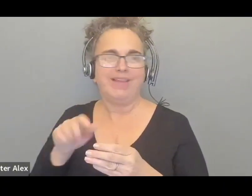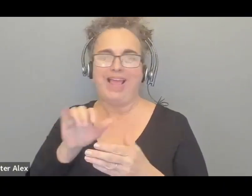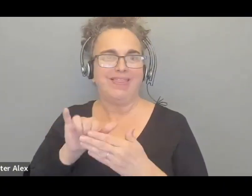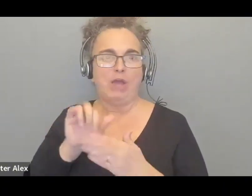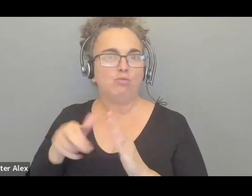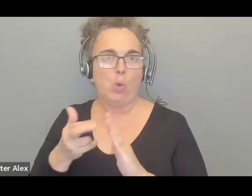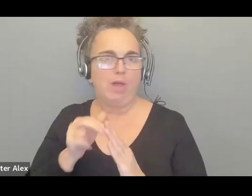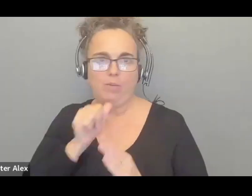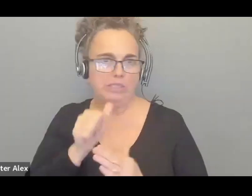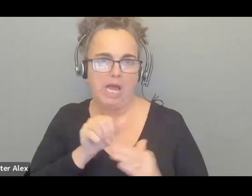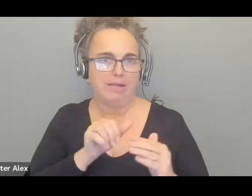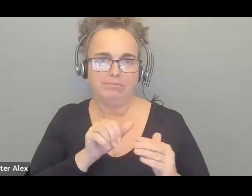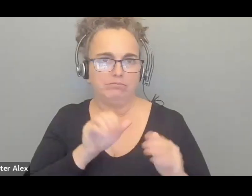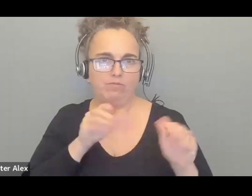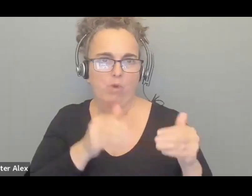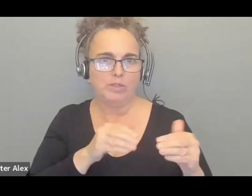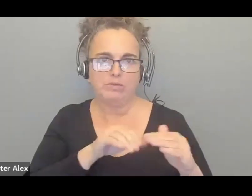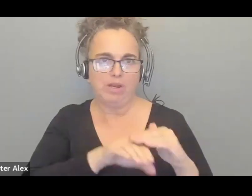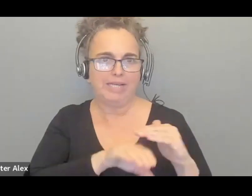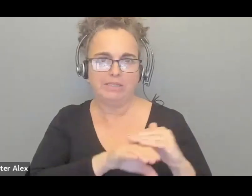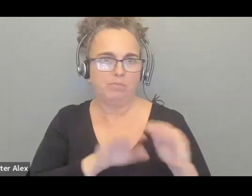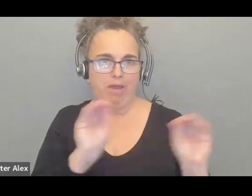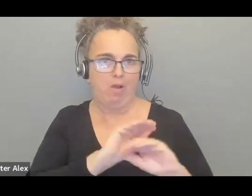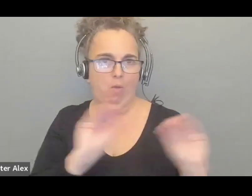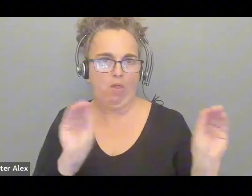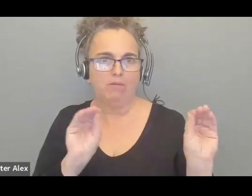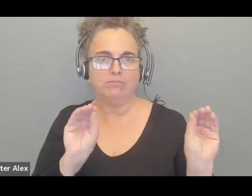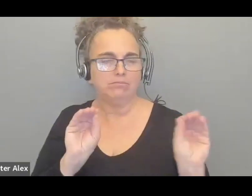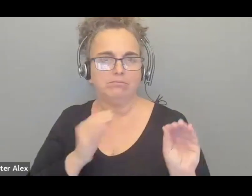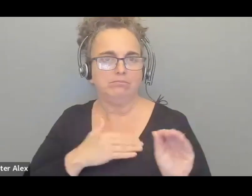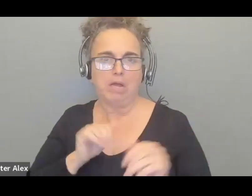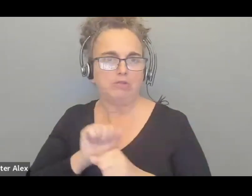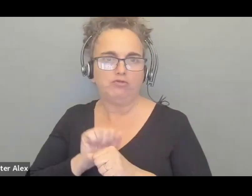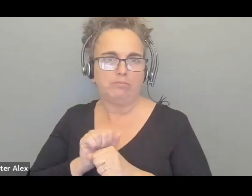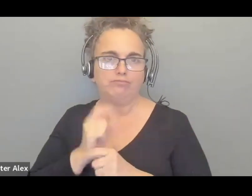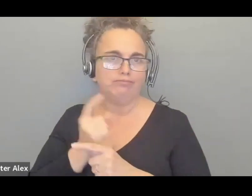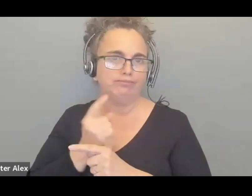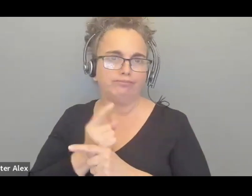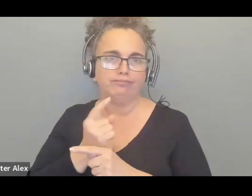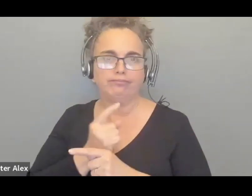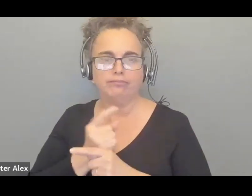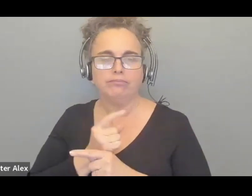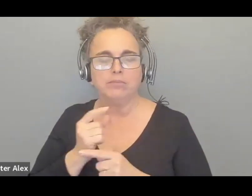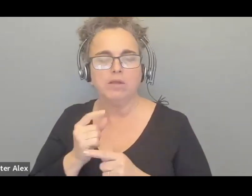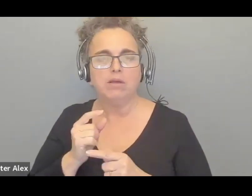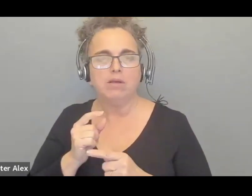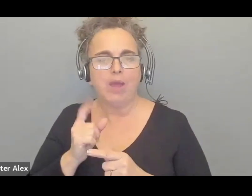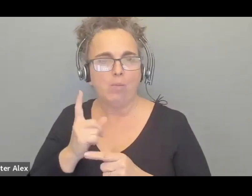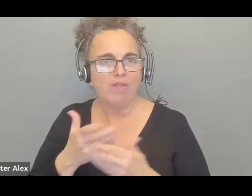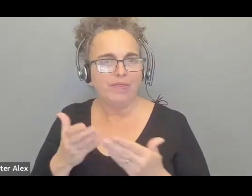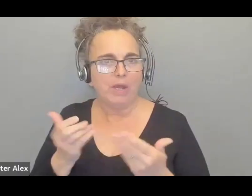so didn't have accessibility in my title, just a very own PM. One of the things that I was trying to do was with my team,